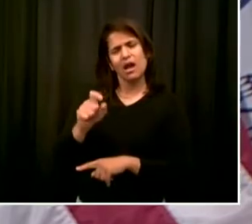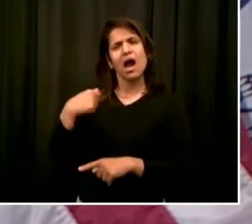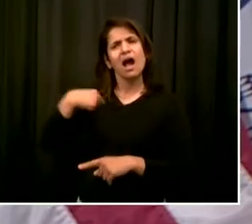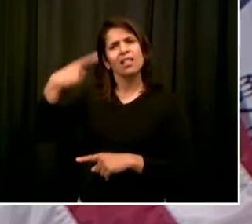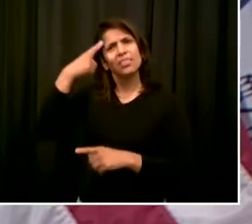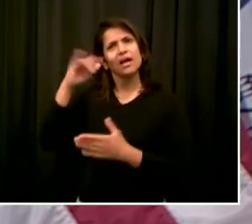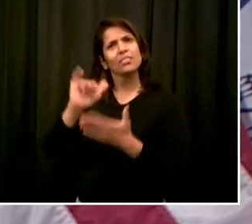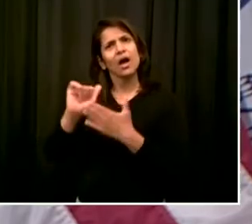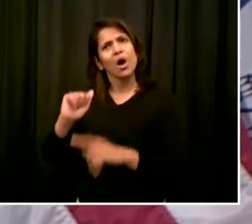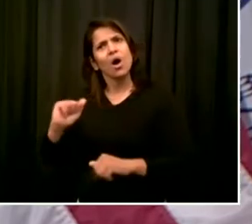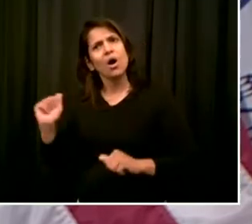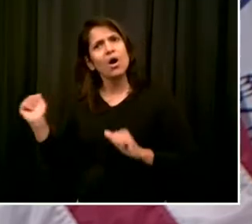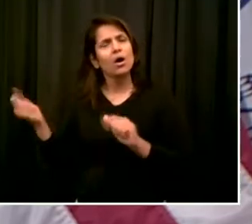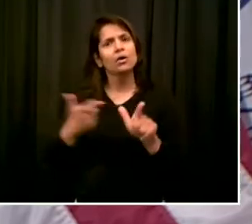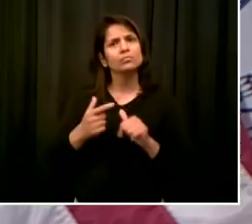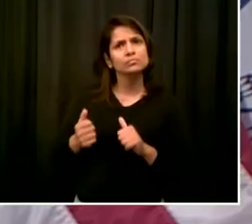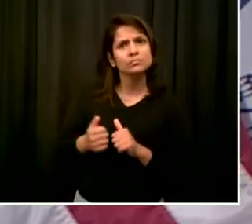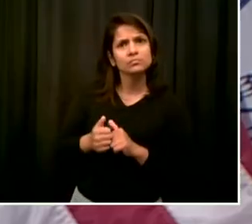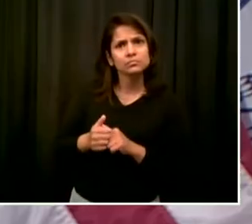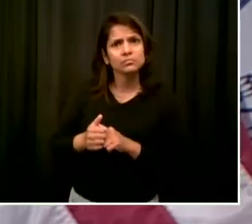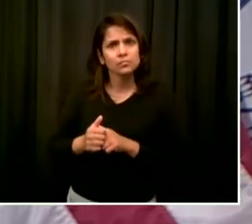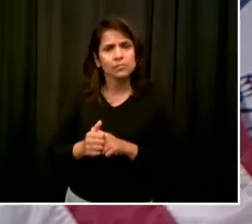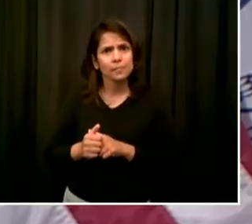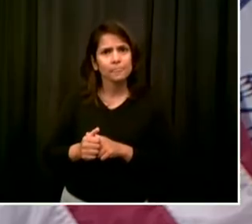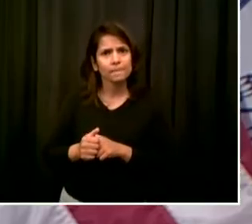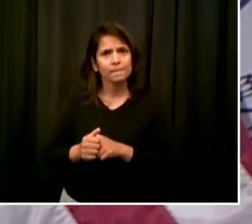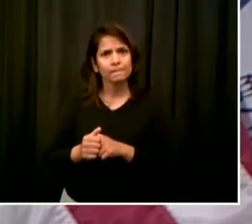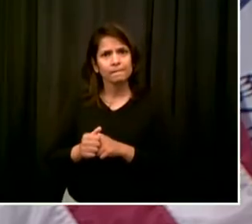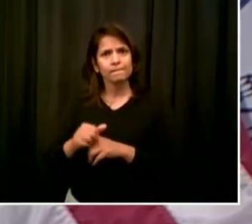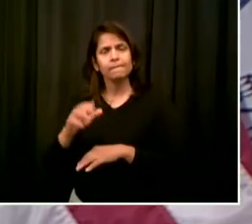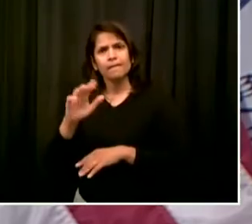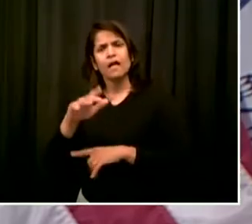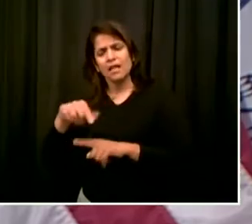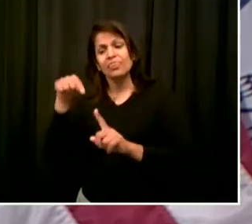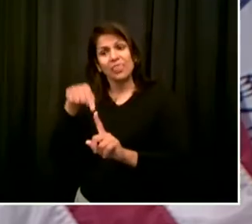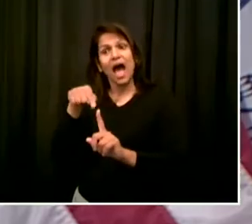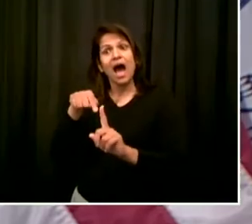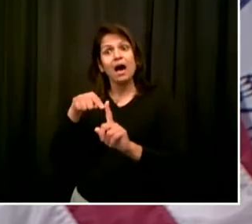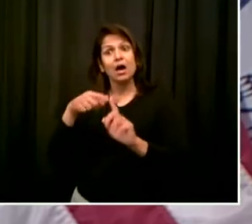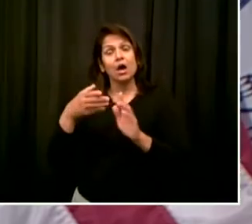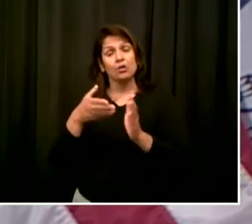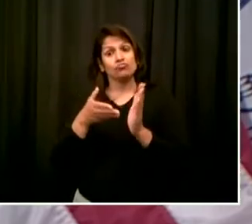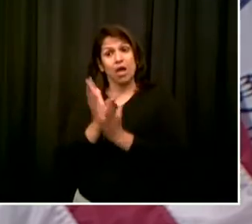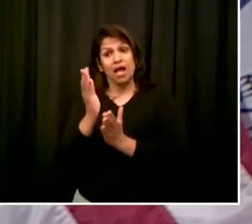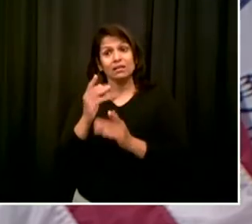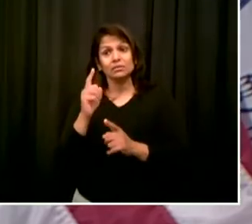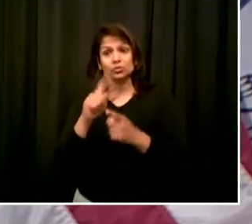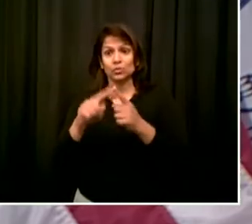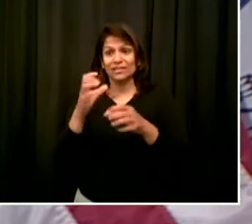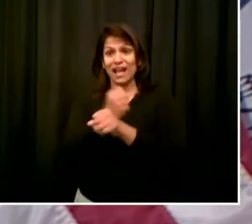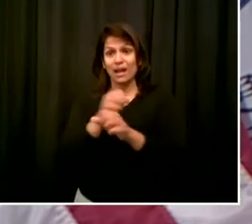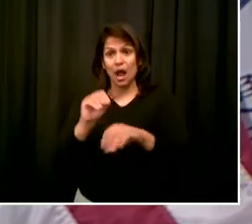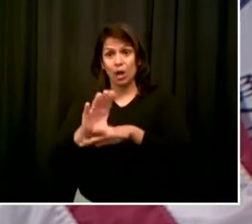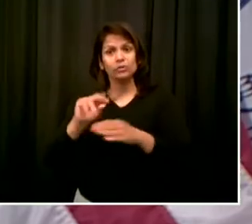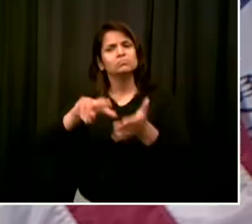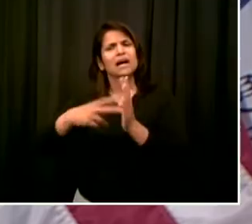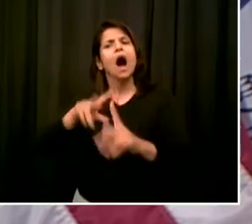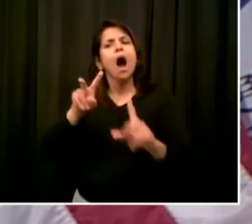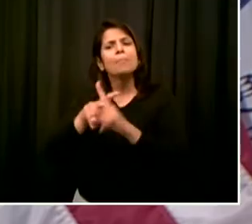WE HAVE BEEN LOOKING AT UNFAIR EVICTIONS INTENSELY.